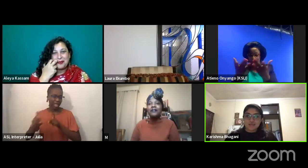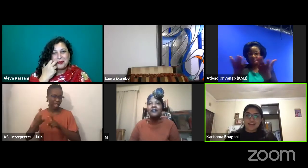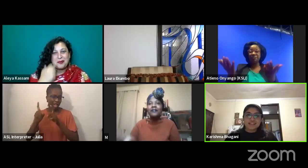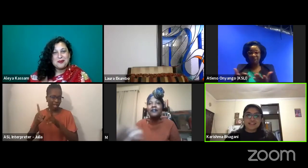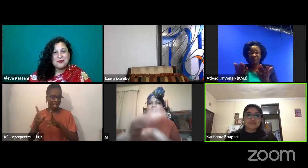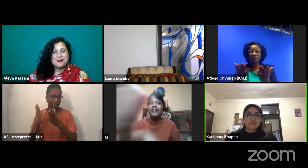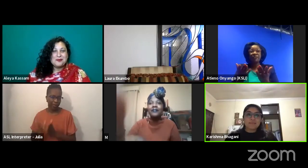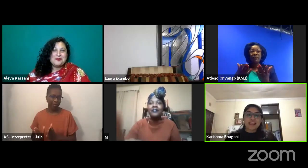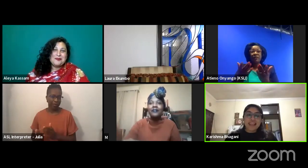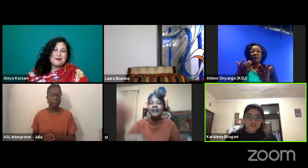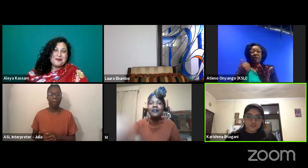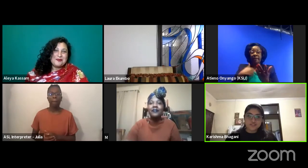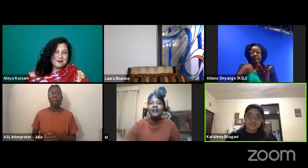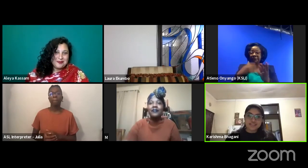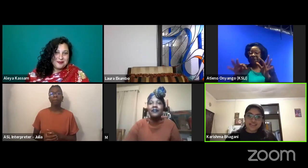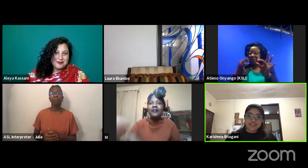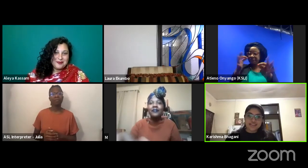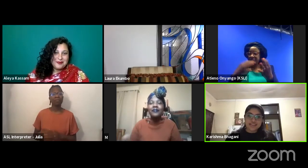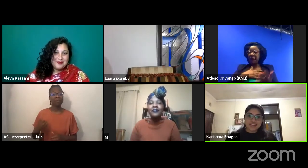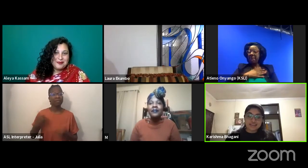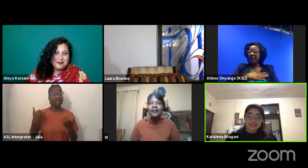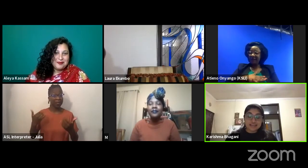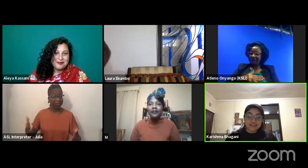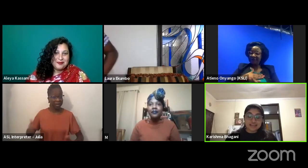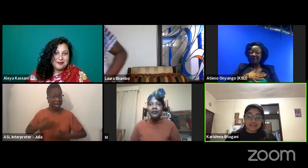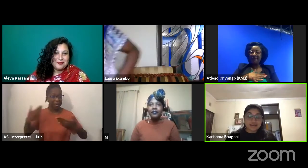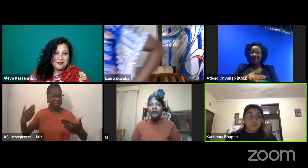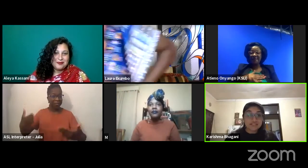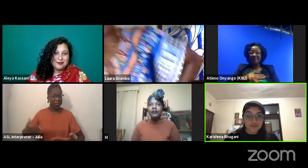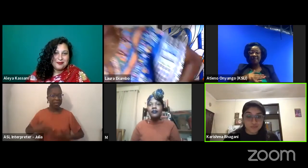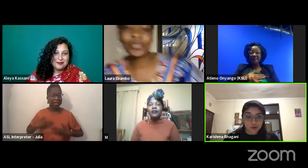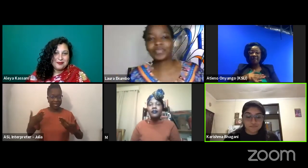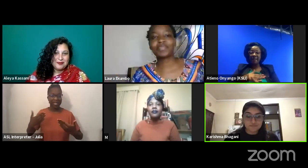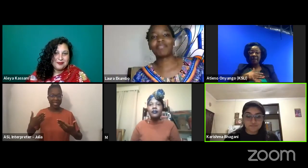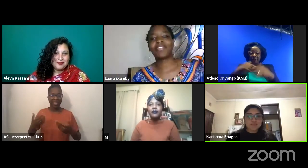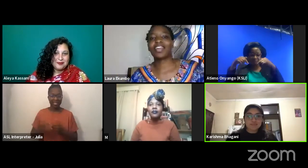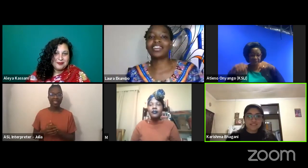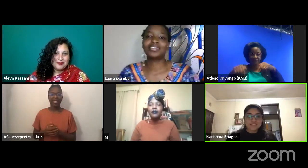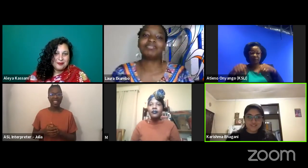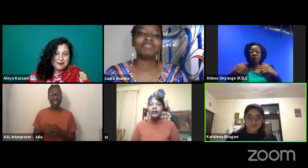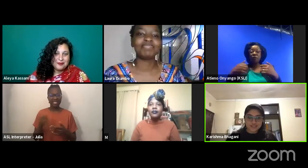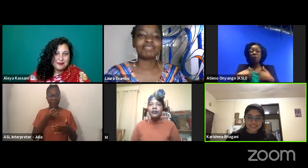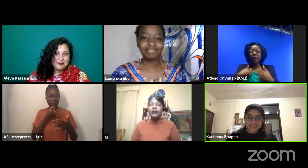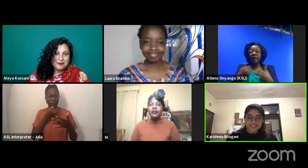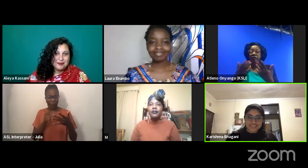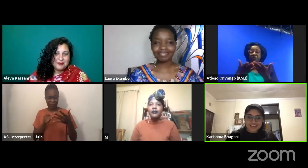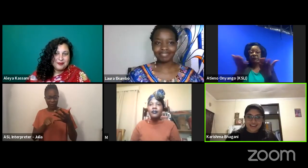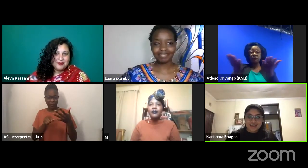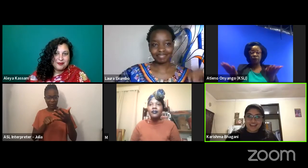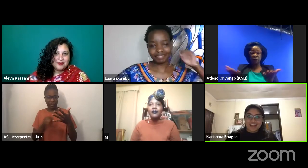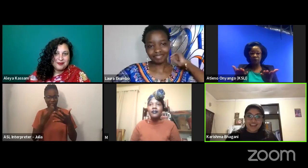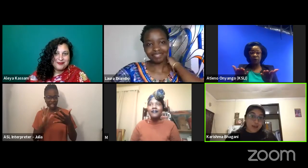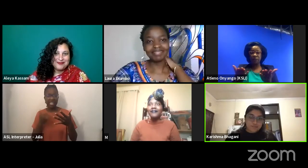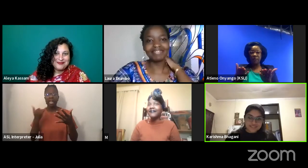and it is my pleasure today in our penultimate one, to introduce the LAM Sisterhood